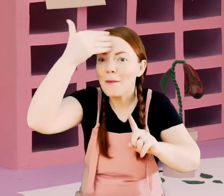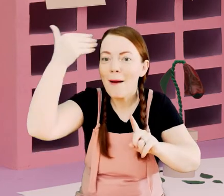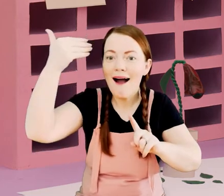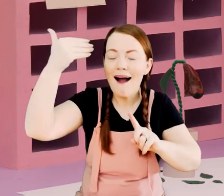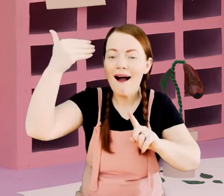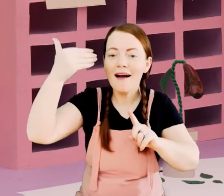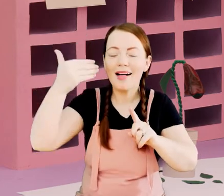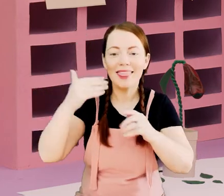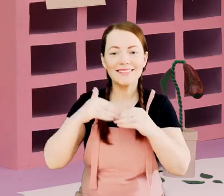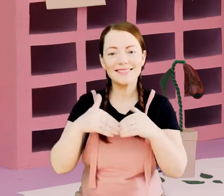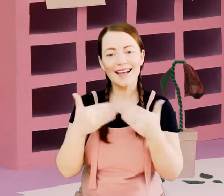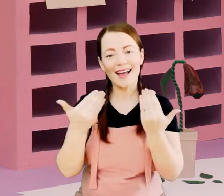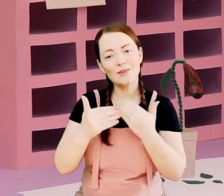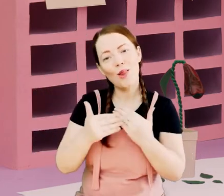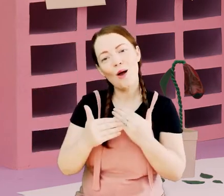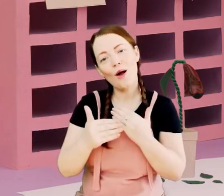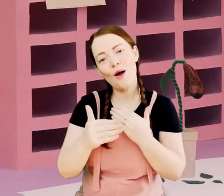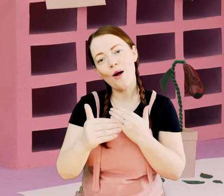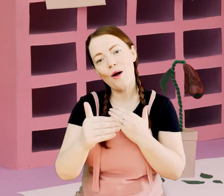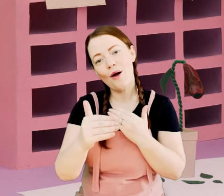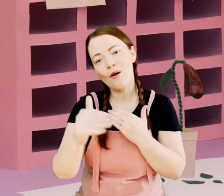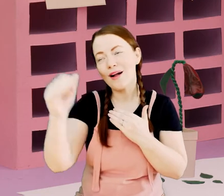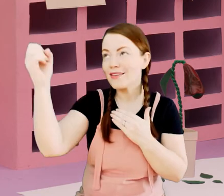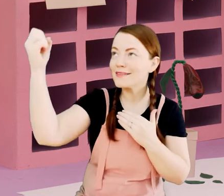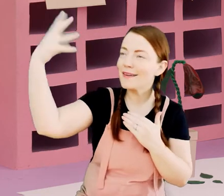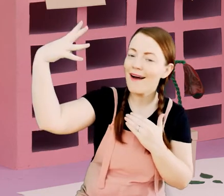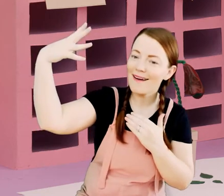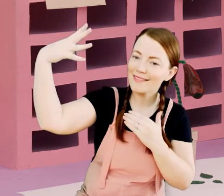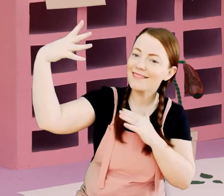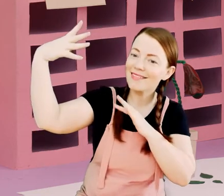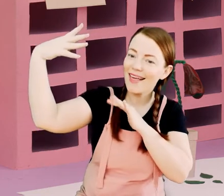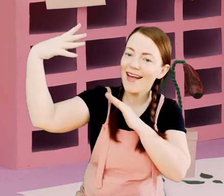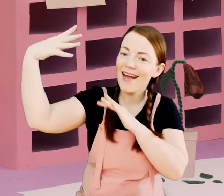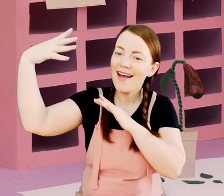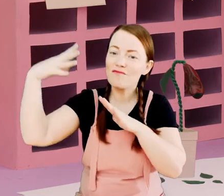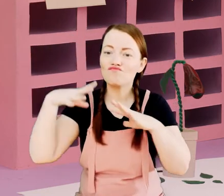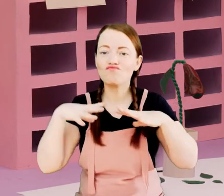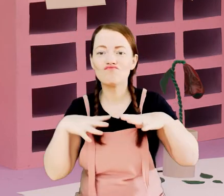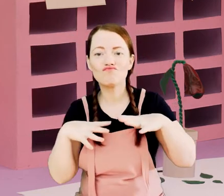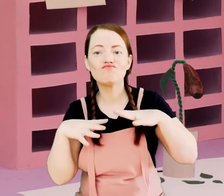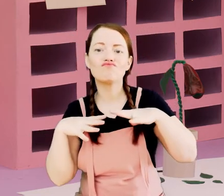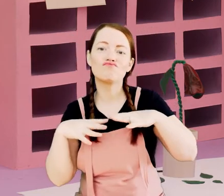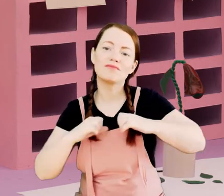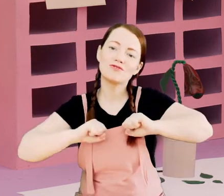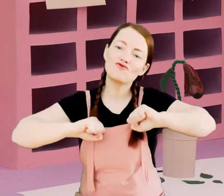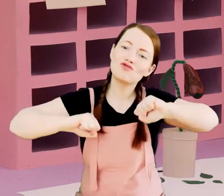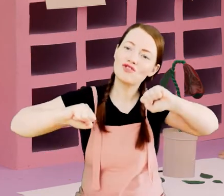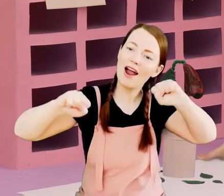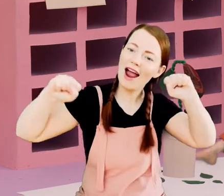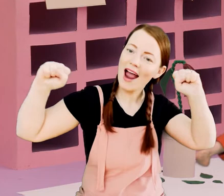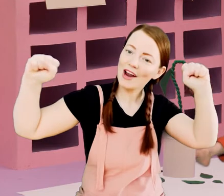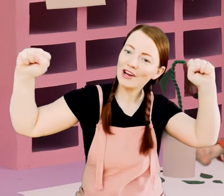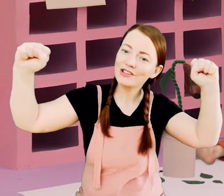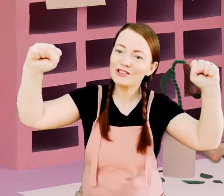The days are longer and the Sun is always about, time to relax, lay back and stretch out...